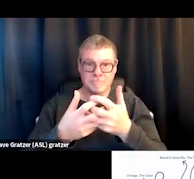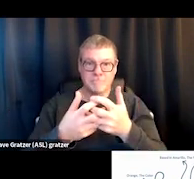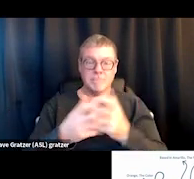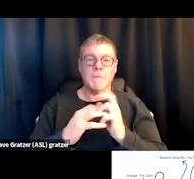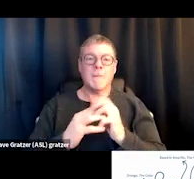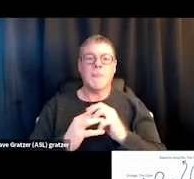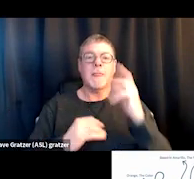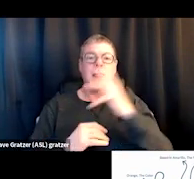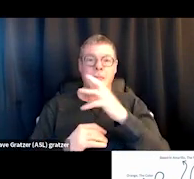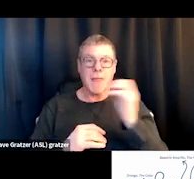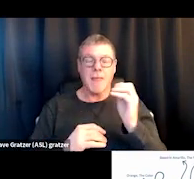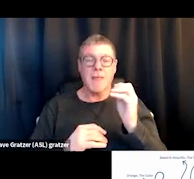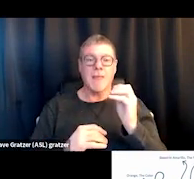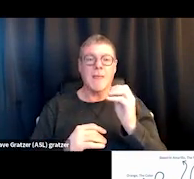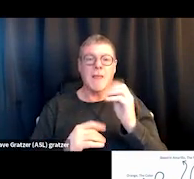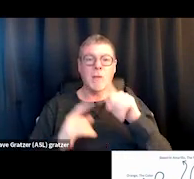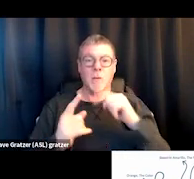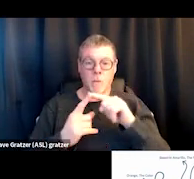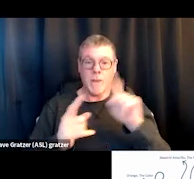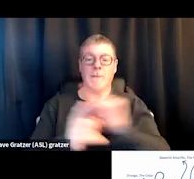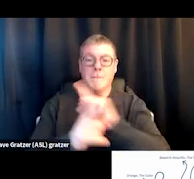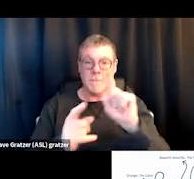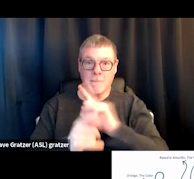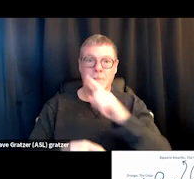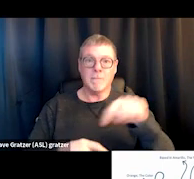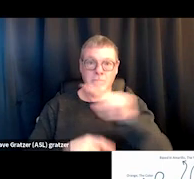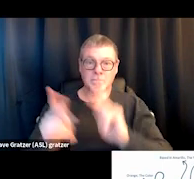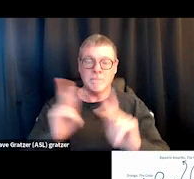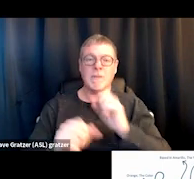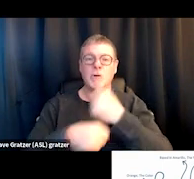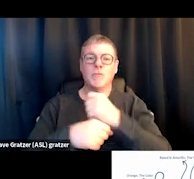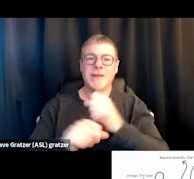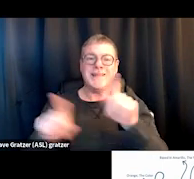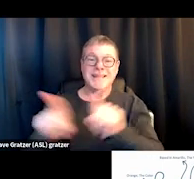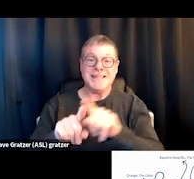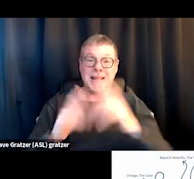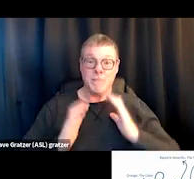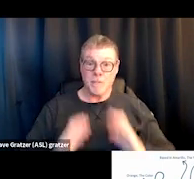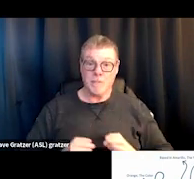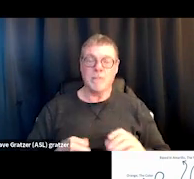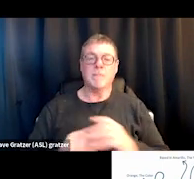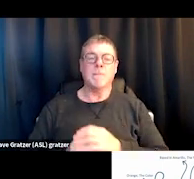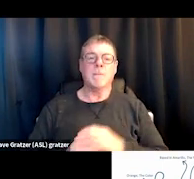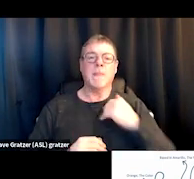And so, as I met those folks and realized that we were treating some of the same clients, I also saw what I thought